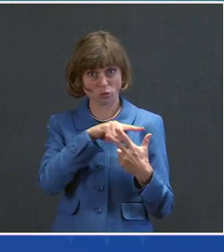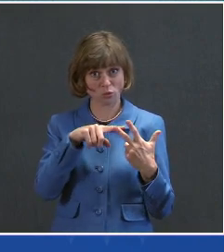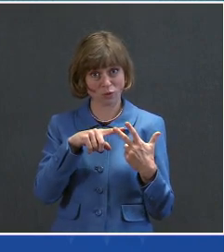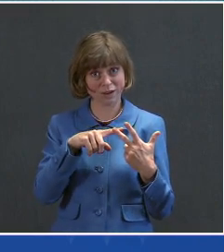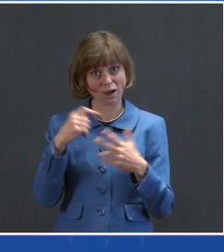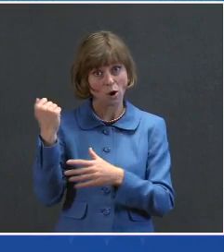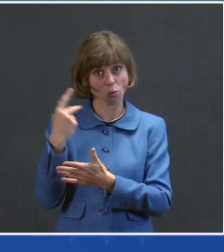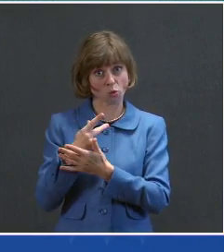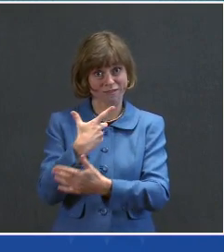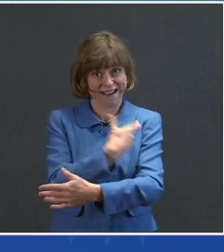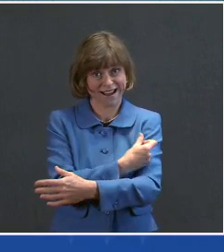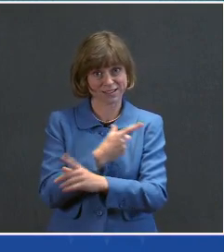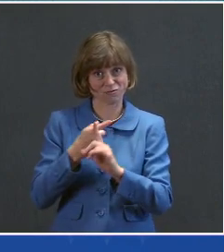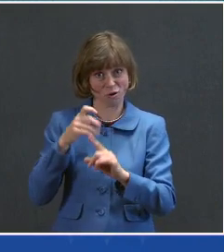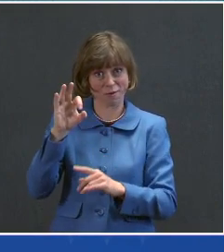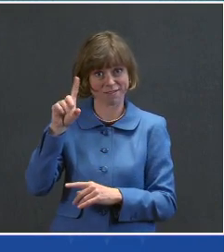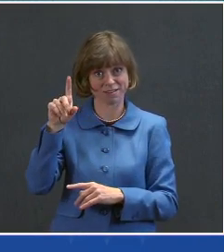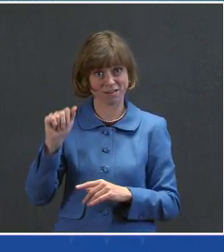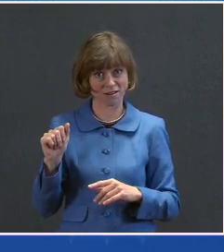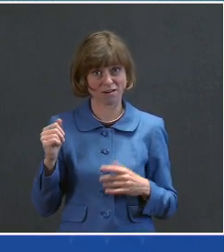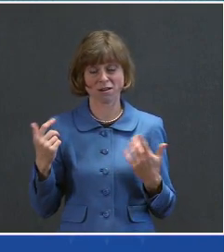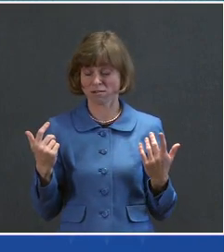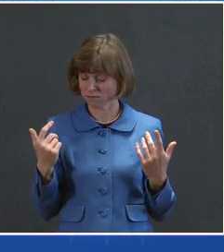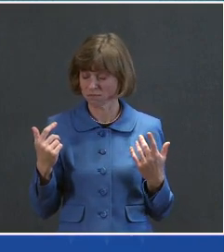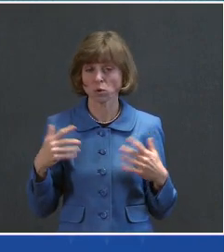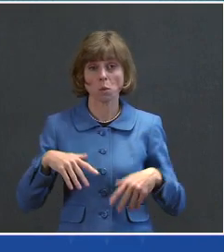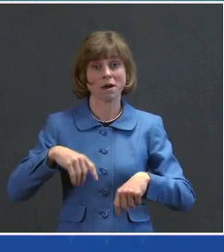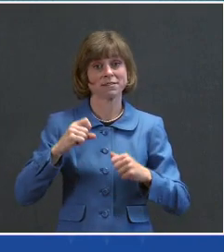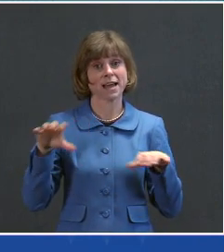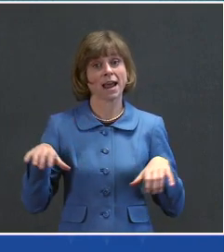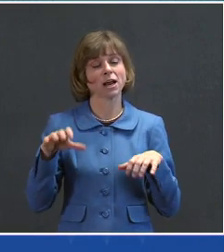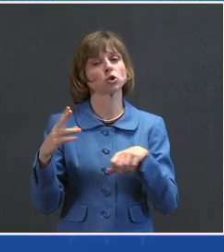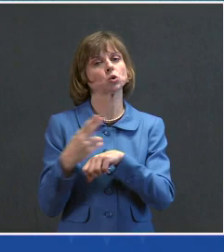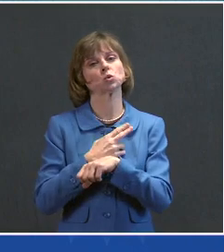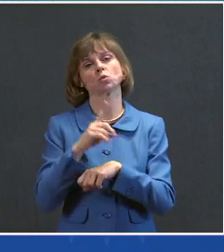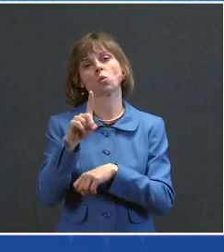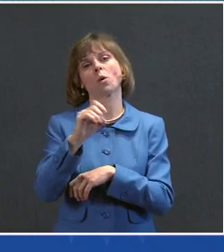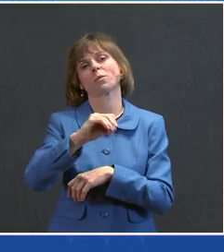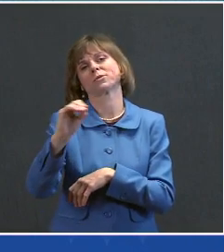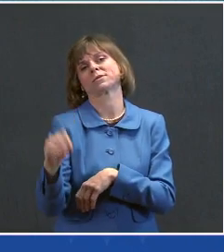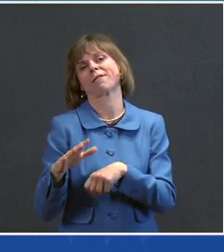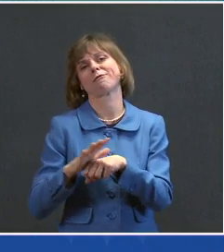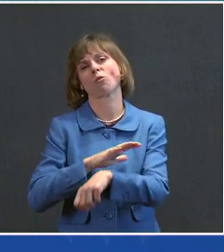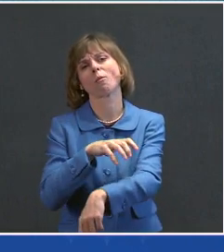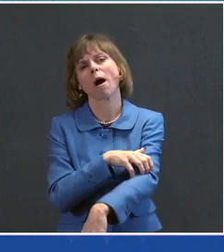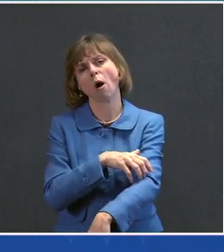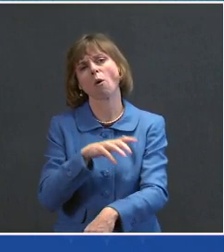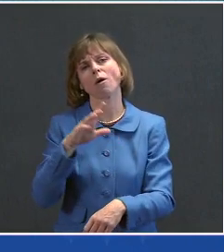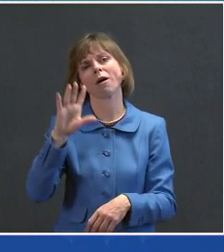the fact that we have taken these actions, we have used the full power of the federal government to expedite the manufacturing --